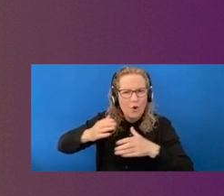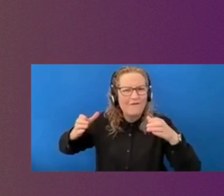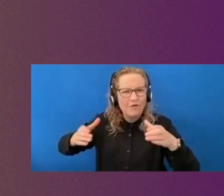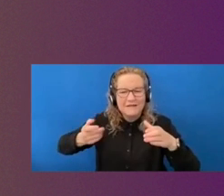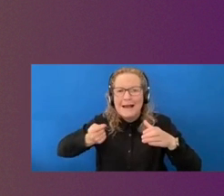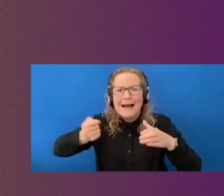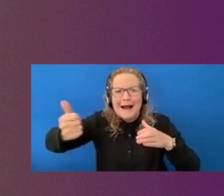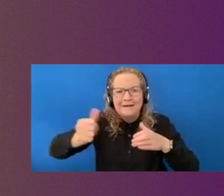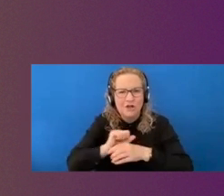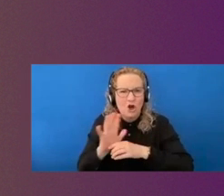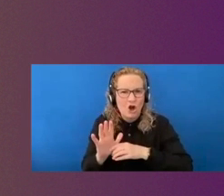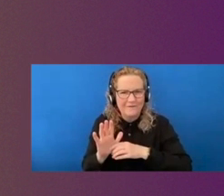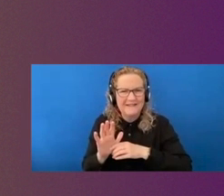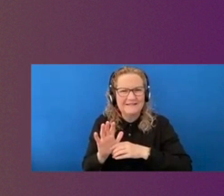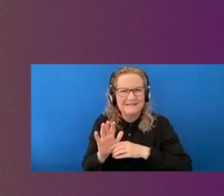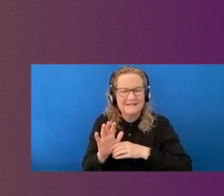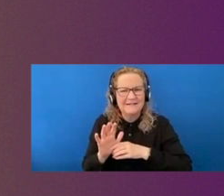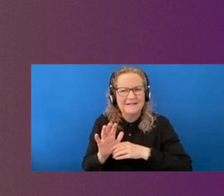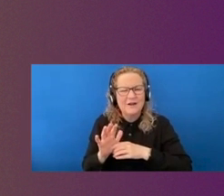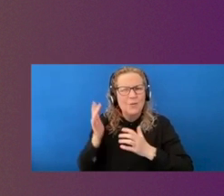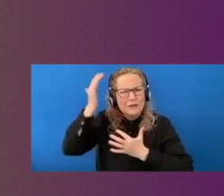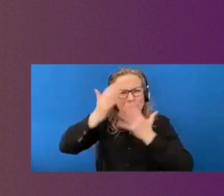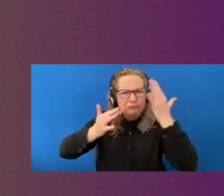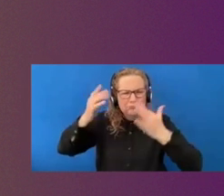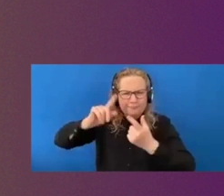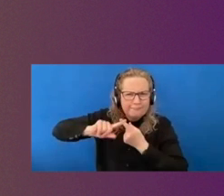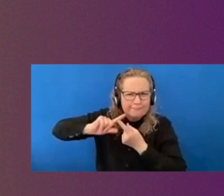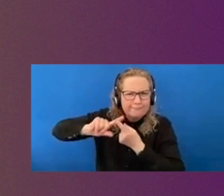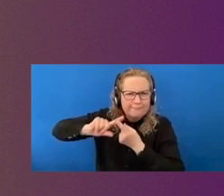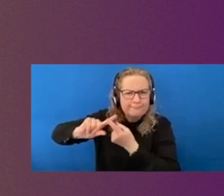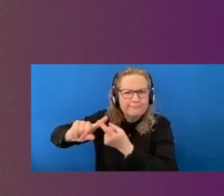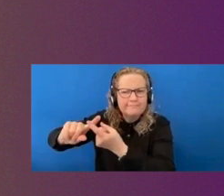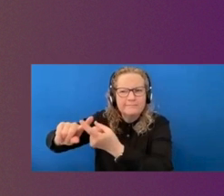efforts will need to continue for all of the second innovation to be even more meaningful